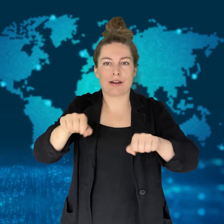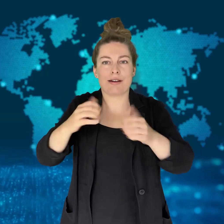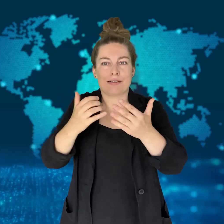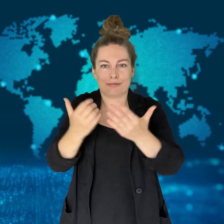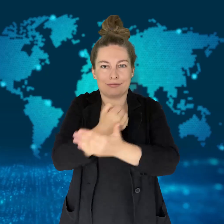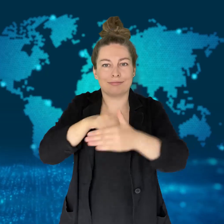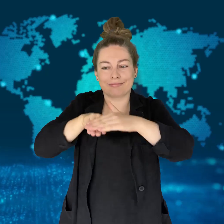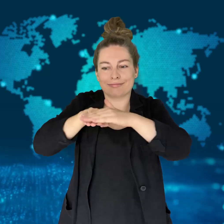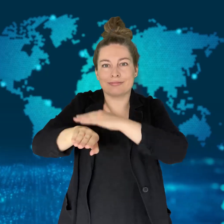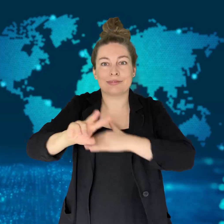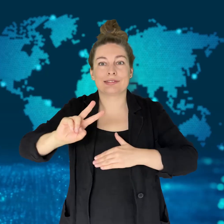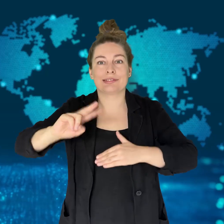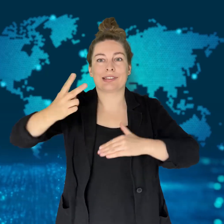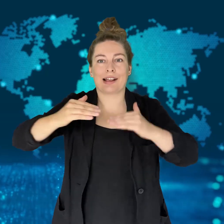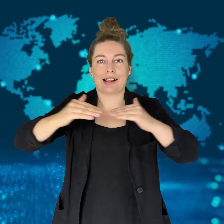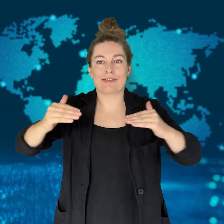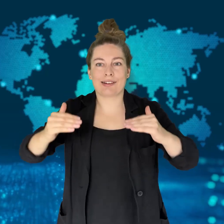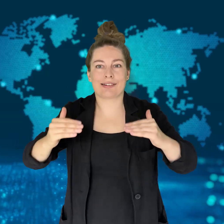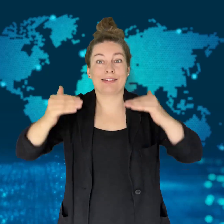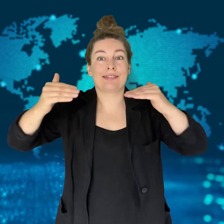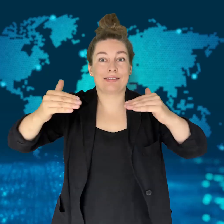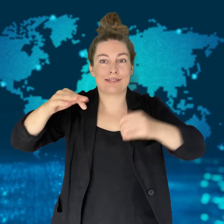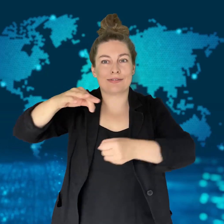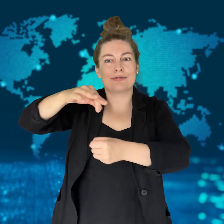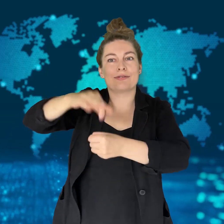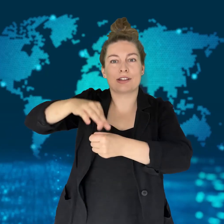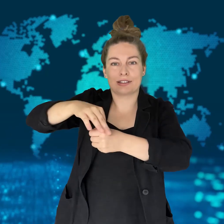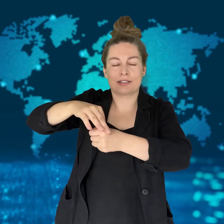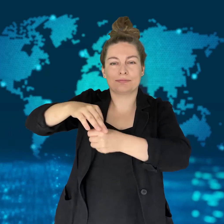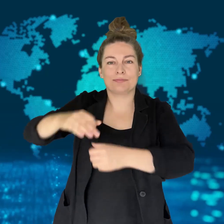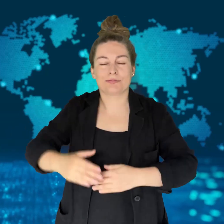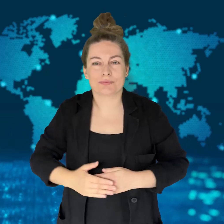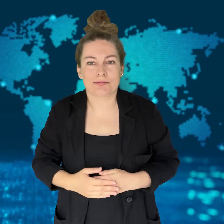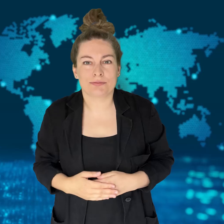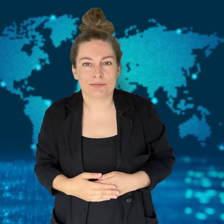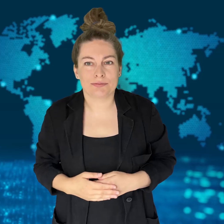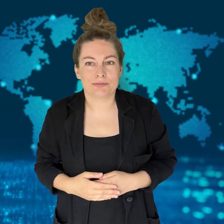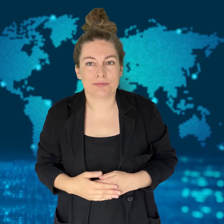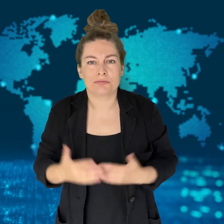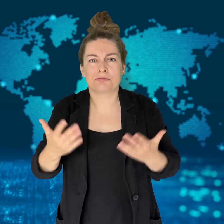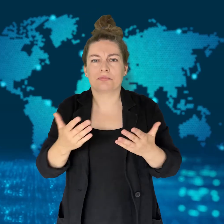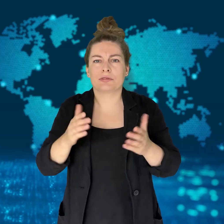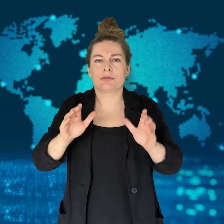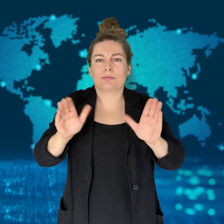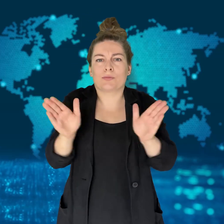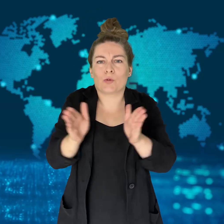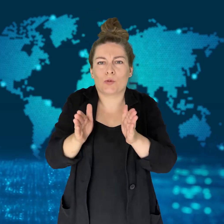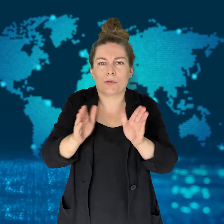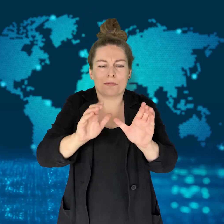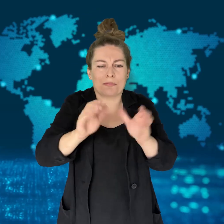the vote go through to a second round.